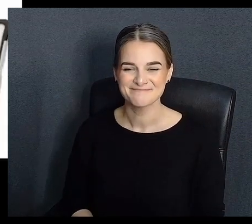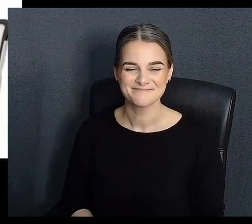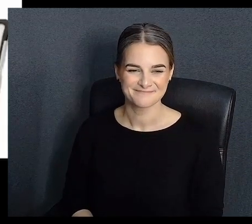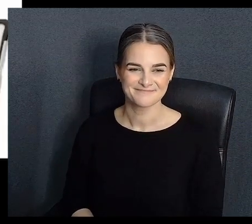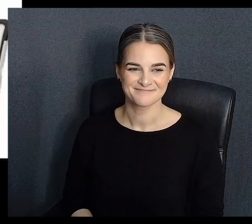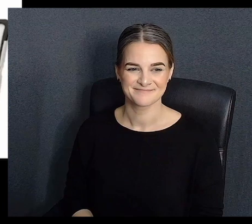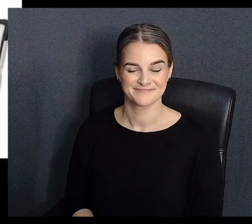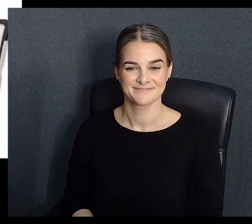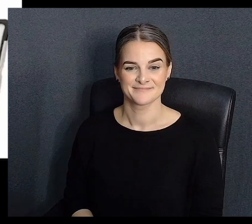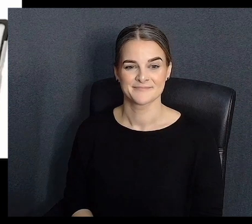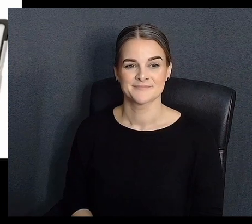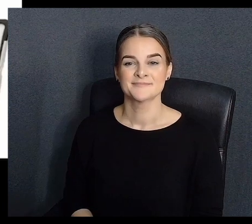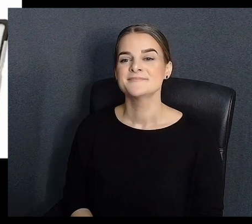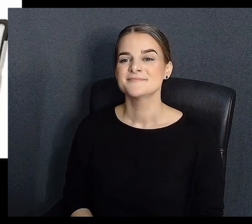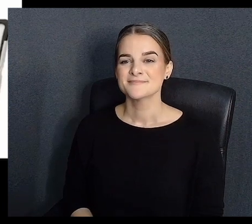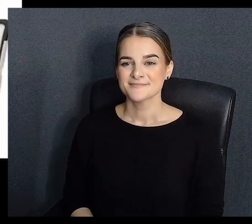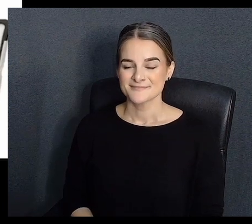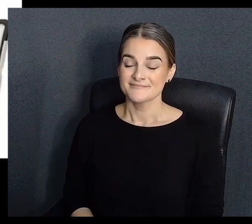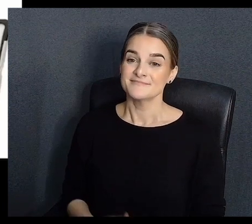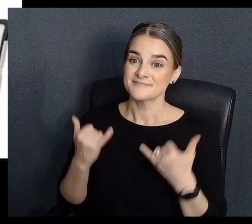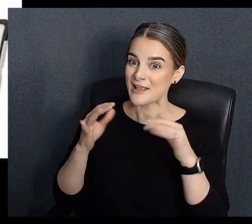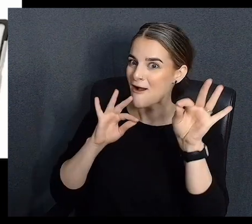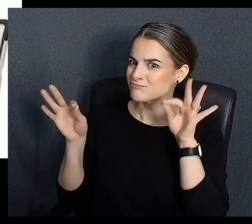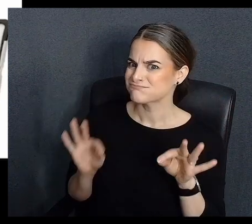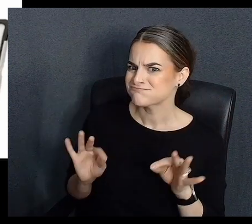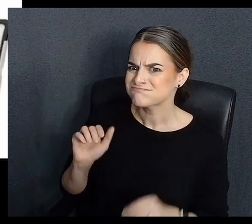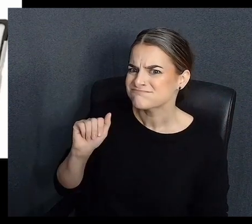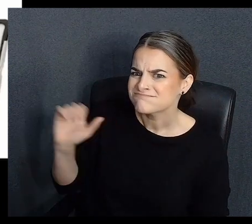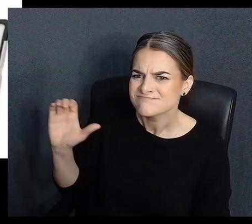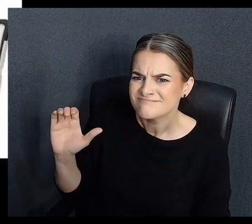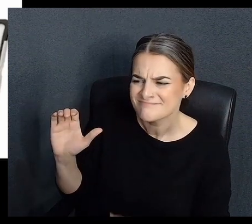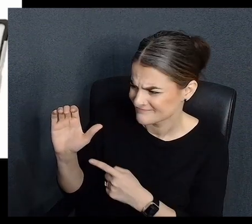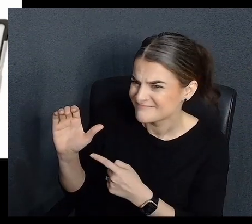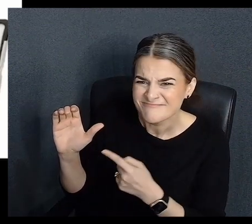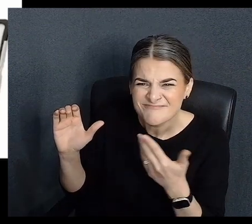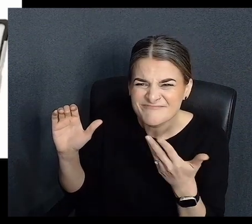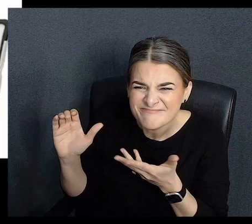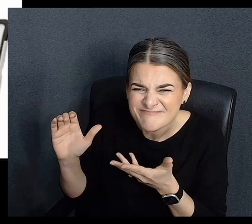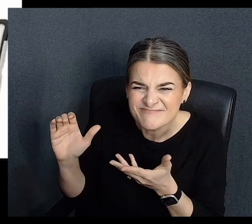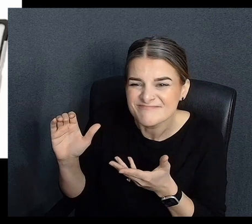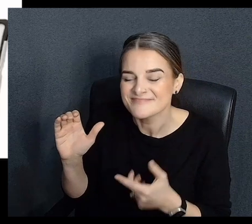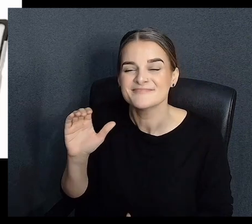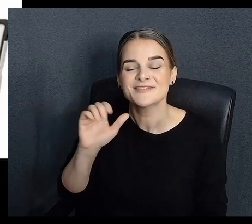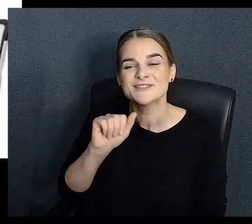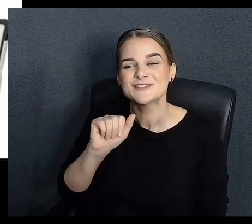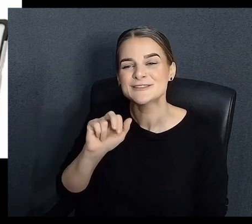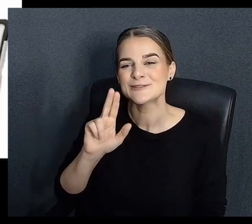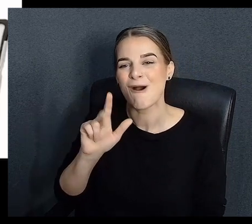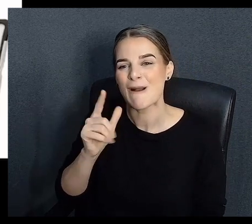So just to go in a little bit more about what is AAC. Again, AAC stands for augmentative and alternative communication.